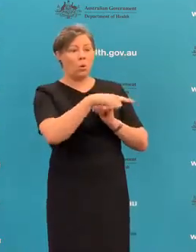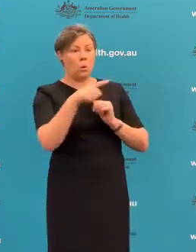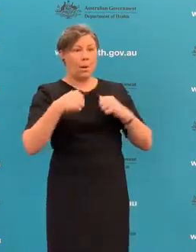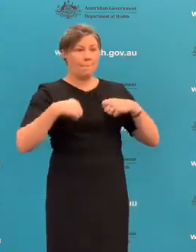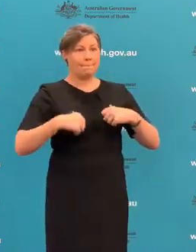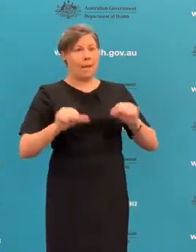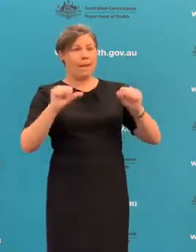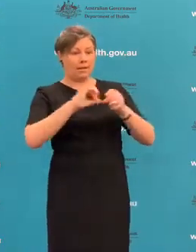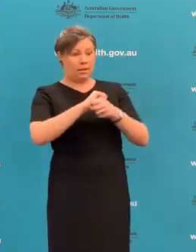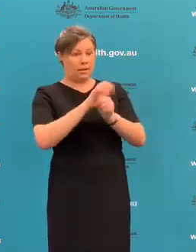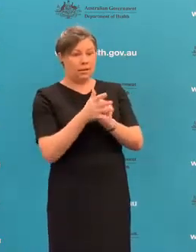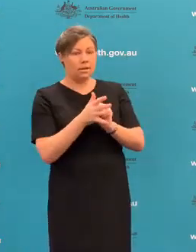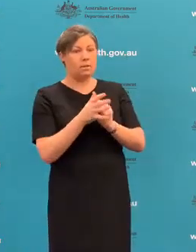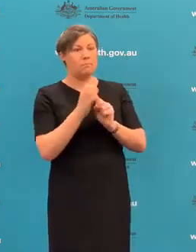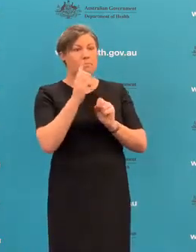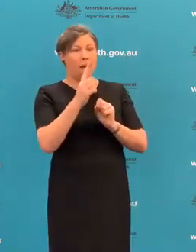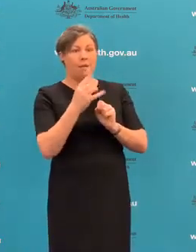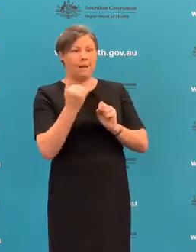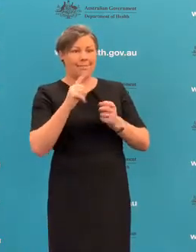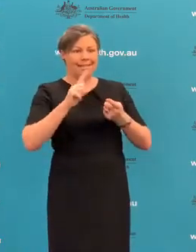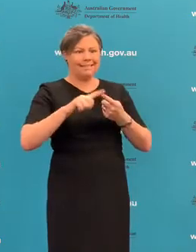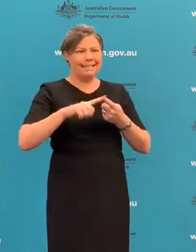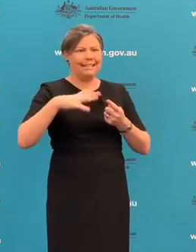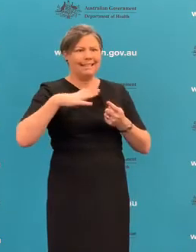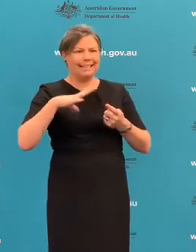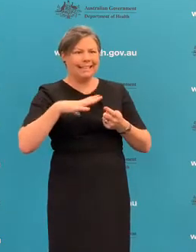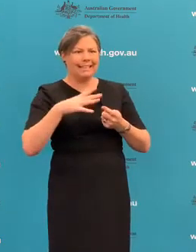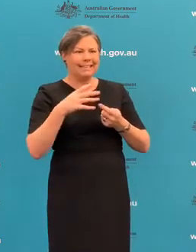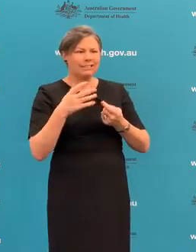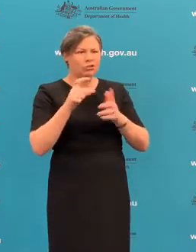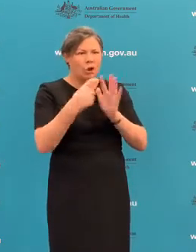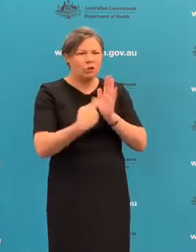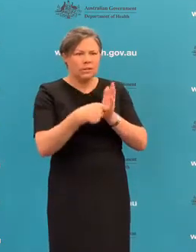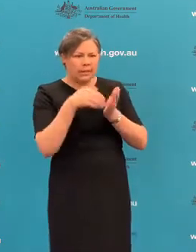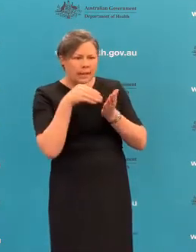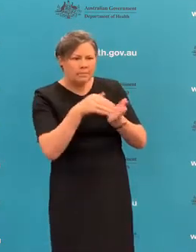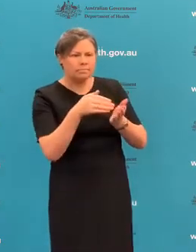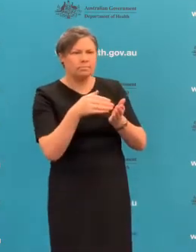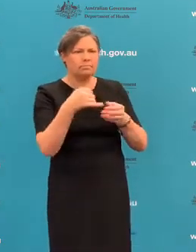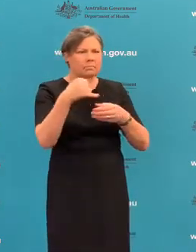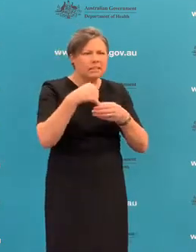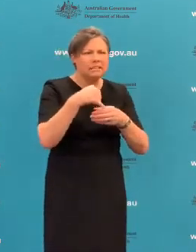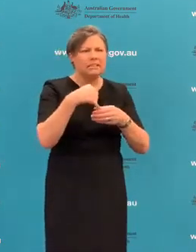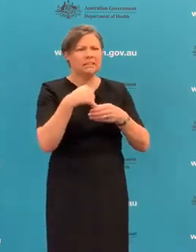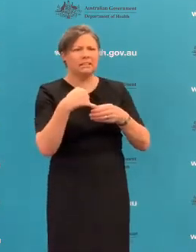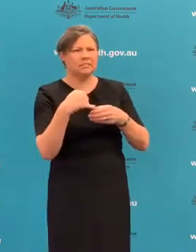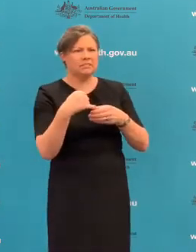from COVID-19. Including rehabilitation needs and the especially the needs of allied health providers